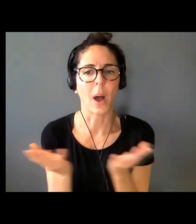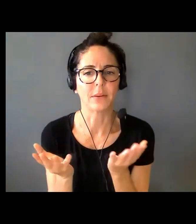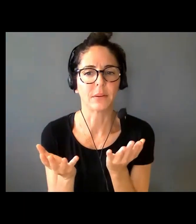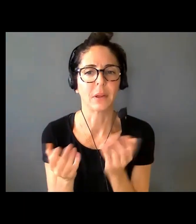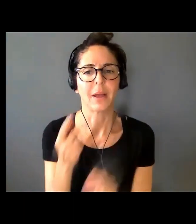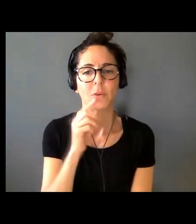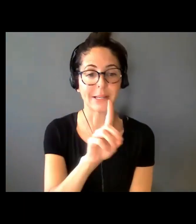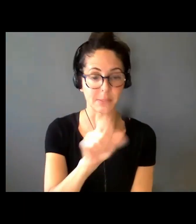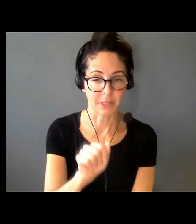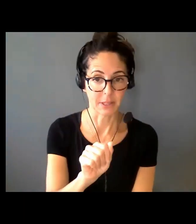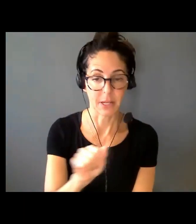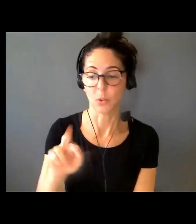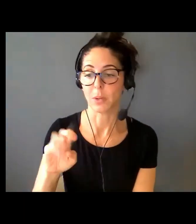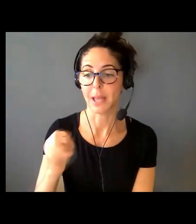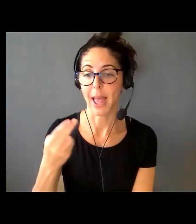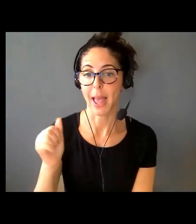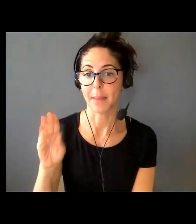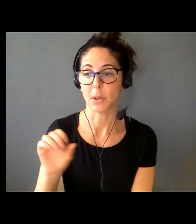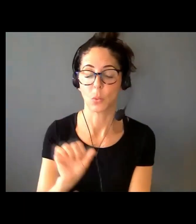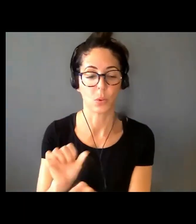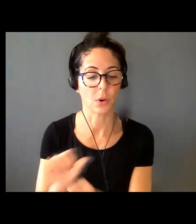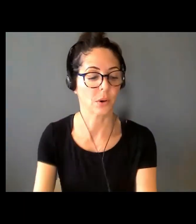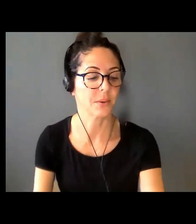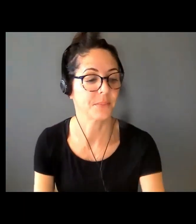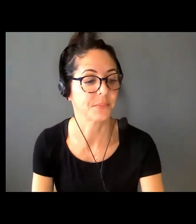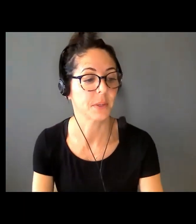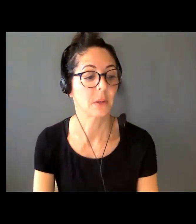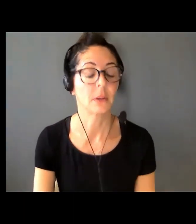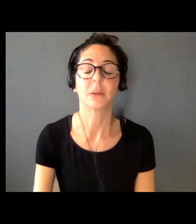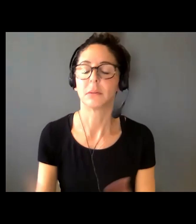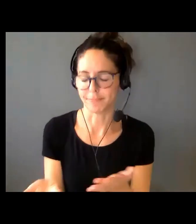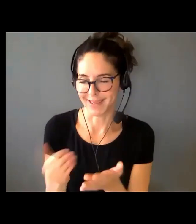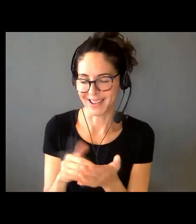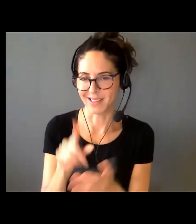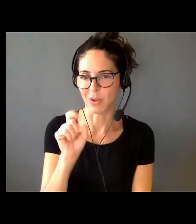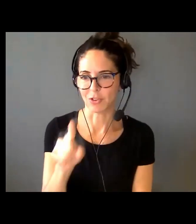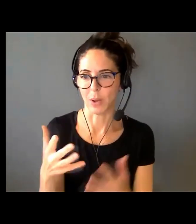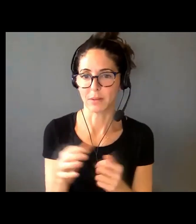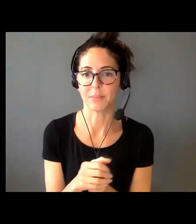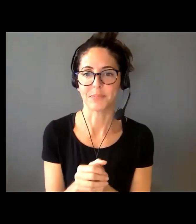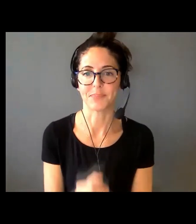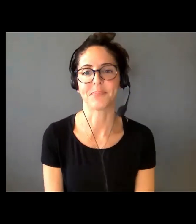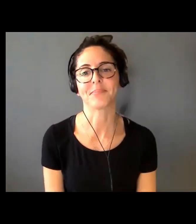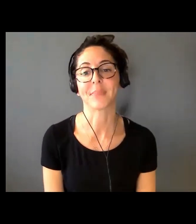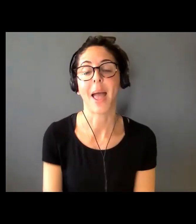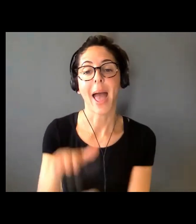rehabilitation work. So my question is: what should academic disability and rehabilitation